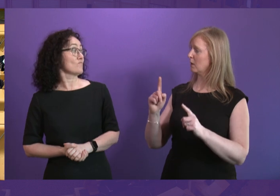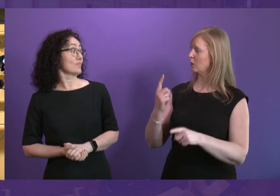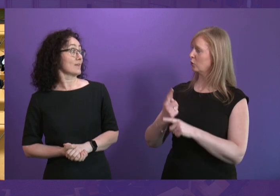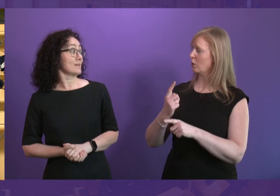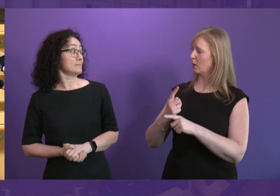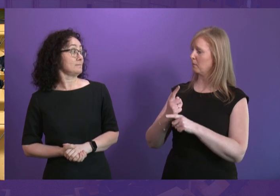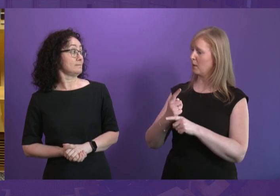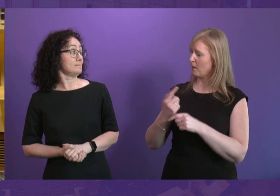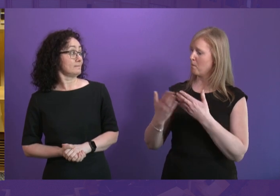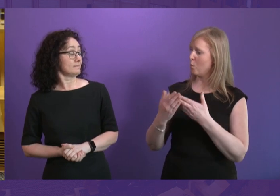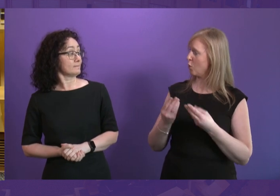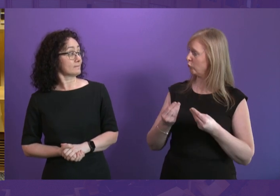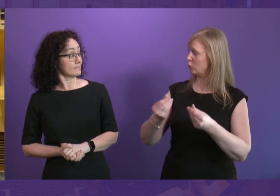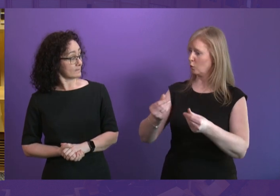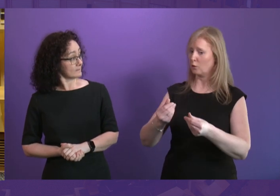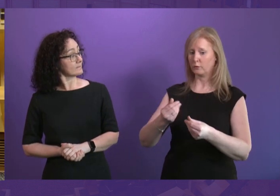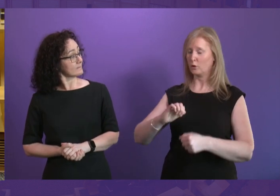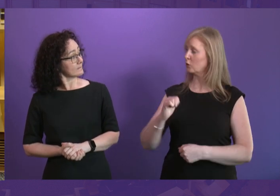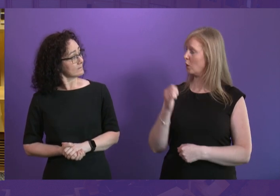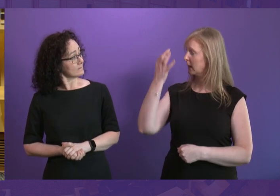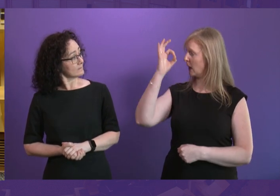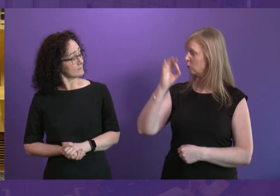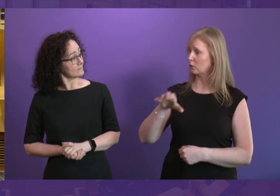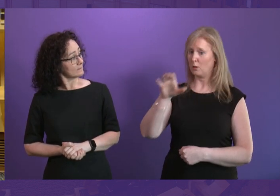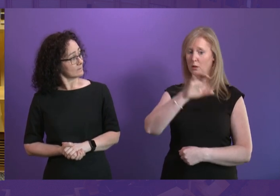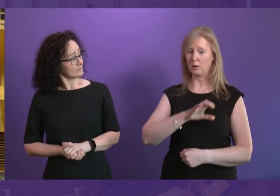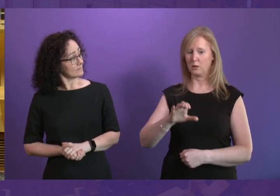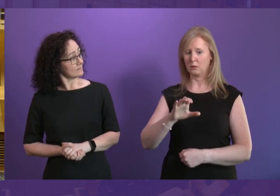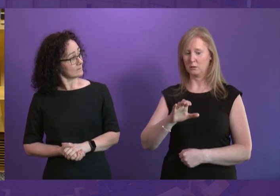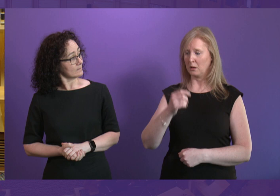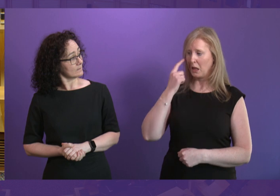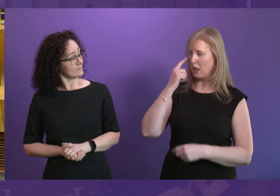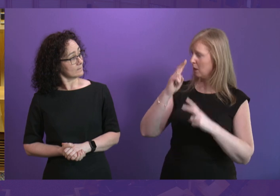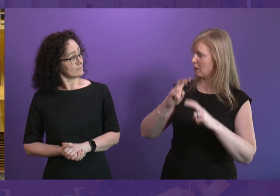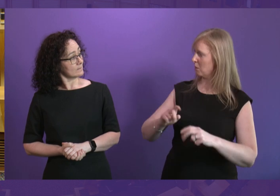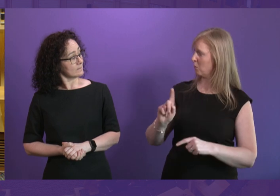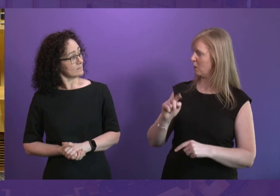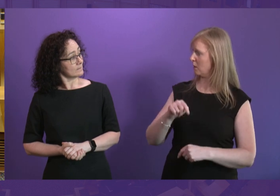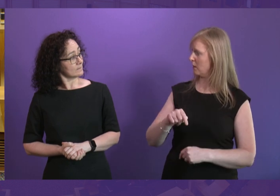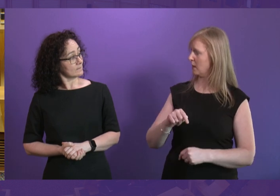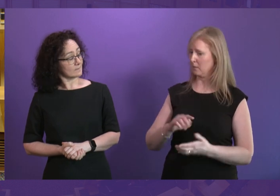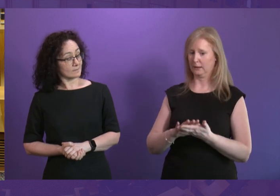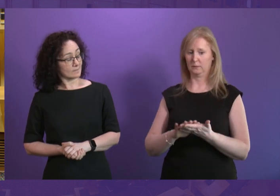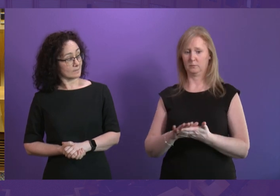resources for Scotland’s councils, so let us examine what that will look like on the